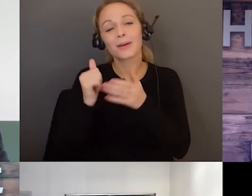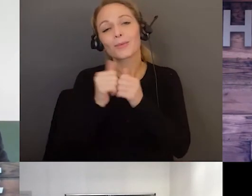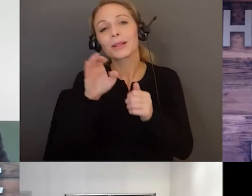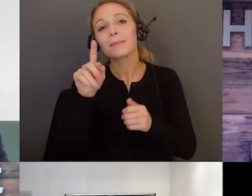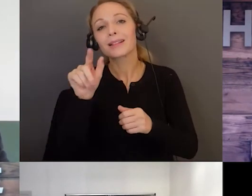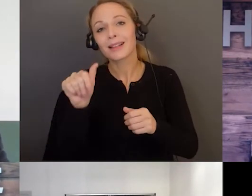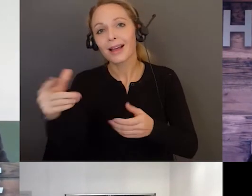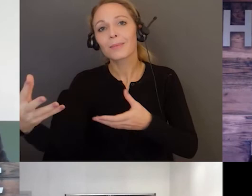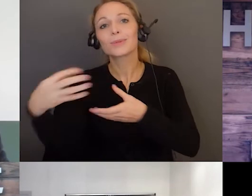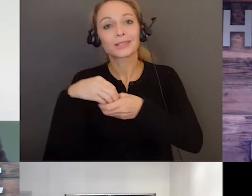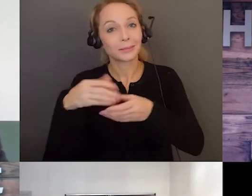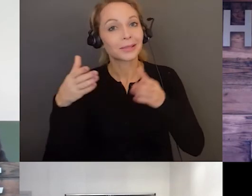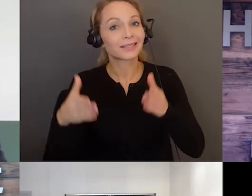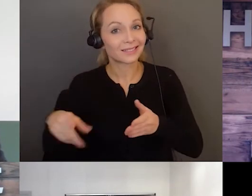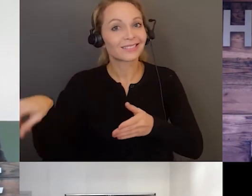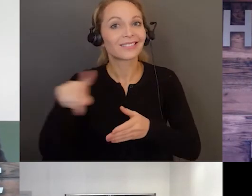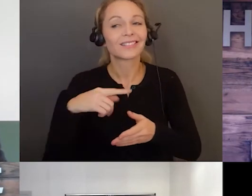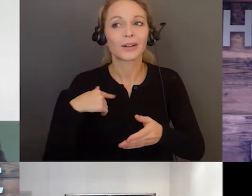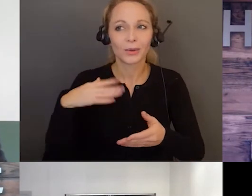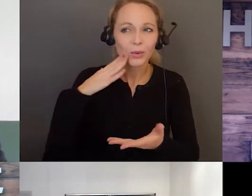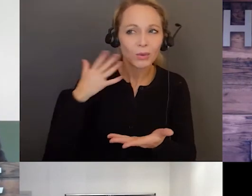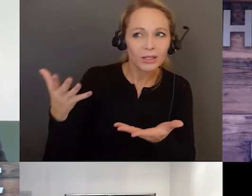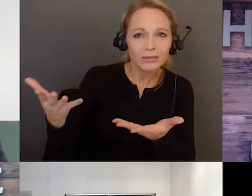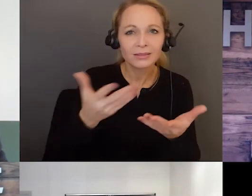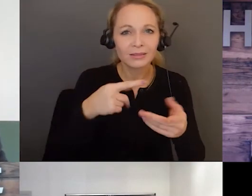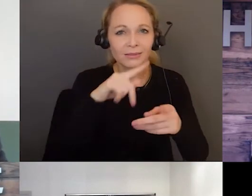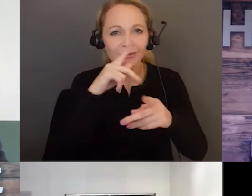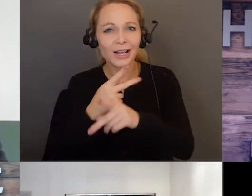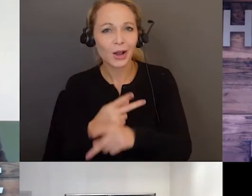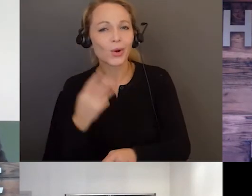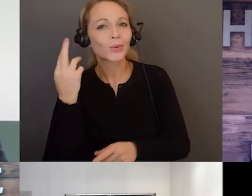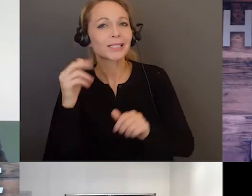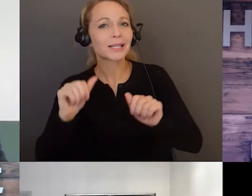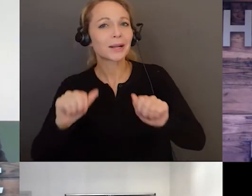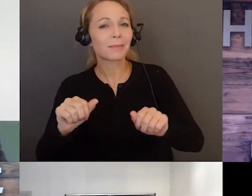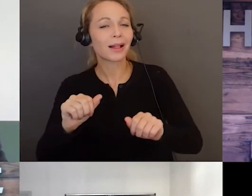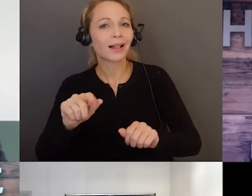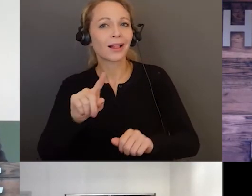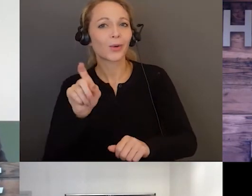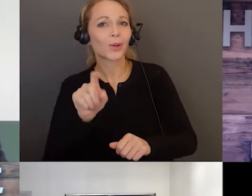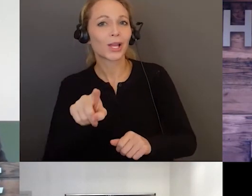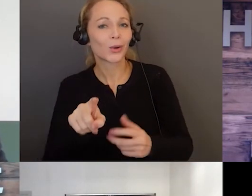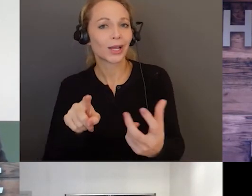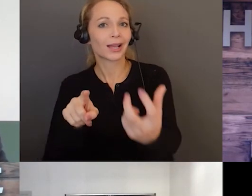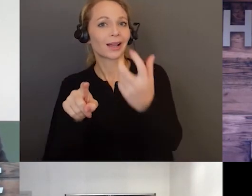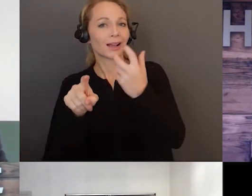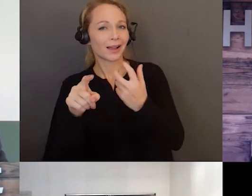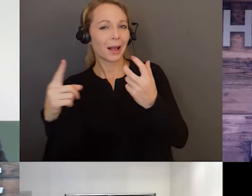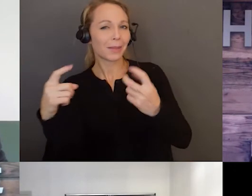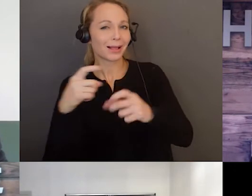HOPEFULLY GOING TO COME UP WITH A REASONABLE QUERY COMPLEXITY LIMIT. IT'S SOMETHING WE'LL ALSO EXPOSE TO YOU ALL HOW COMPLEX